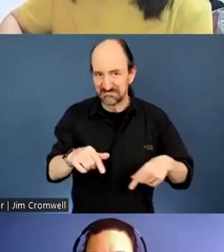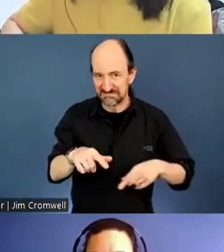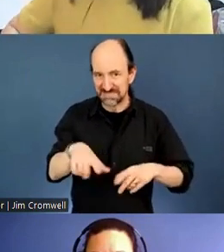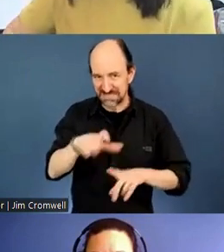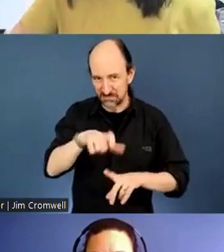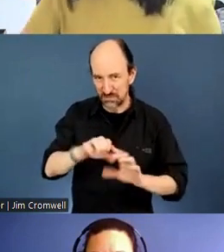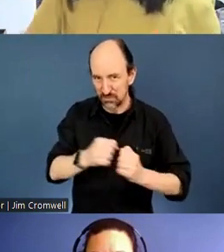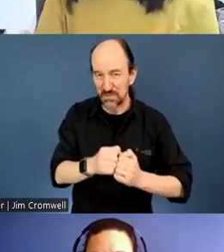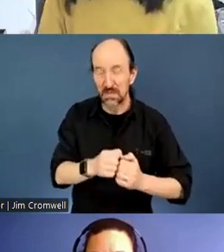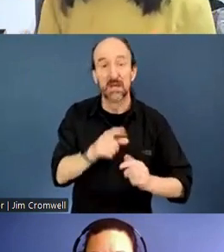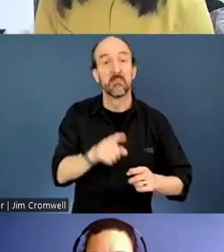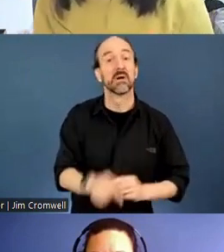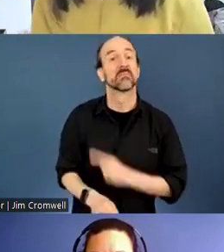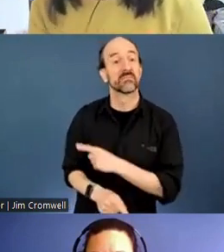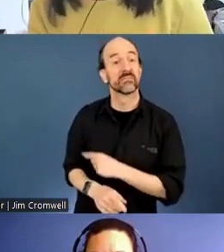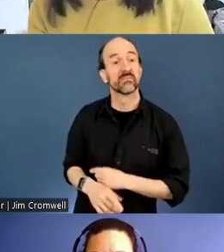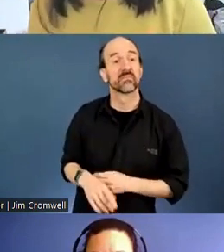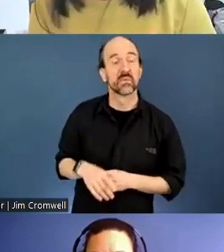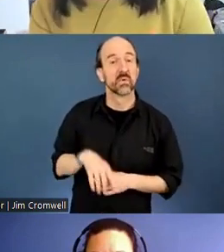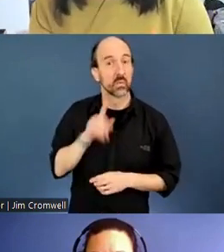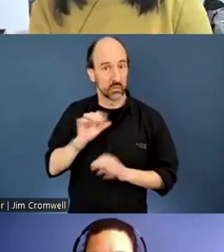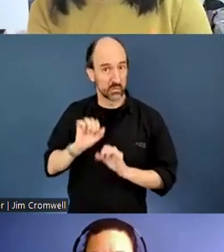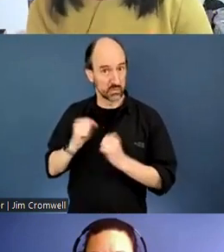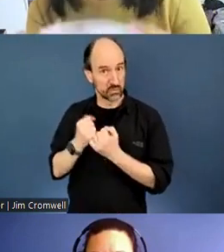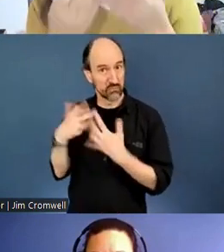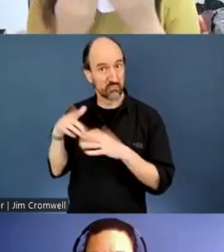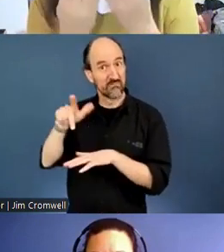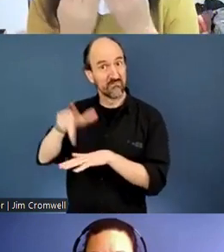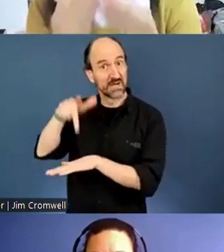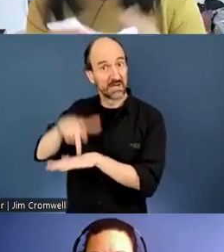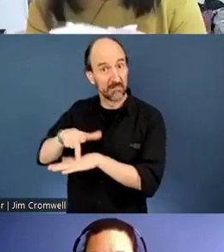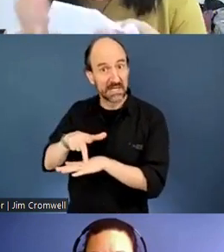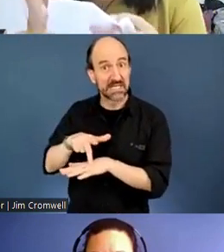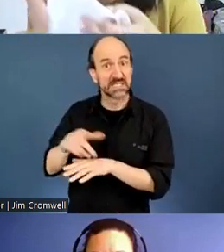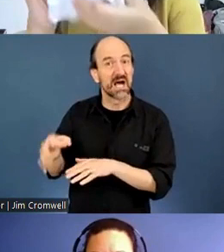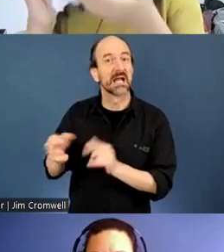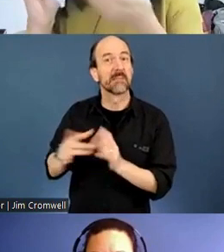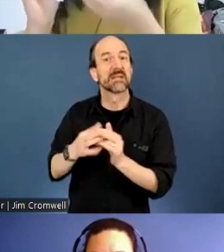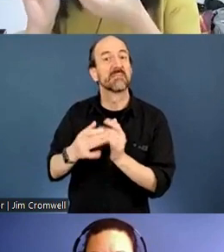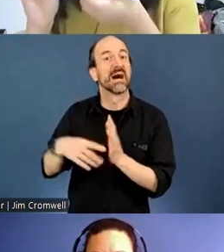women group in the Phillipines and the community group is a